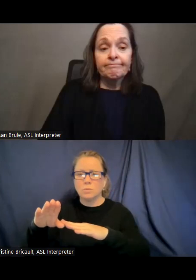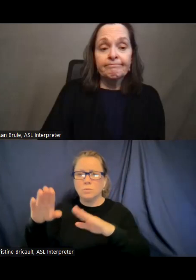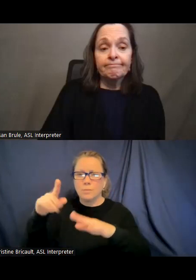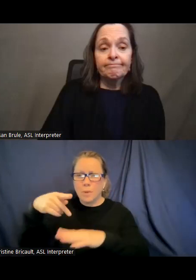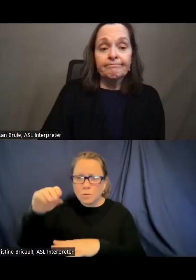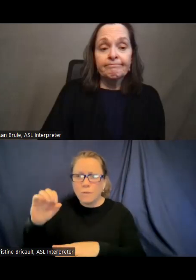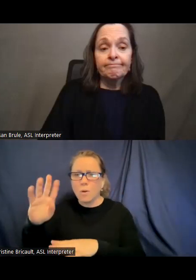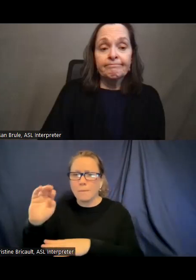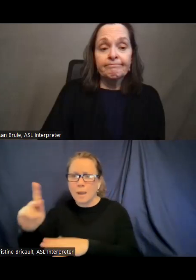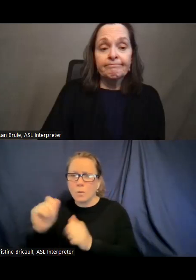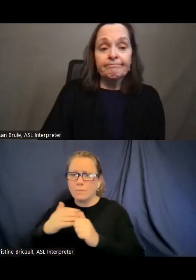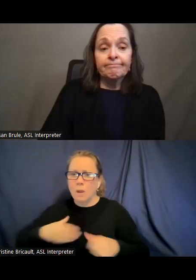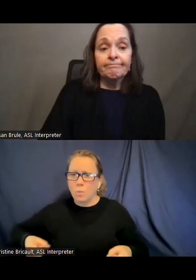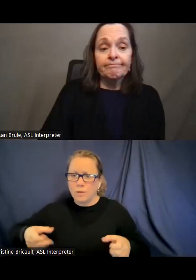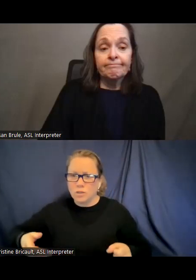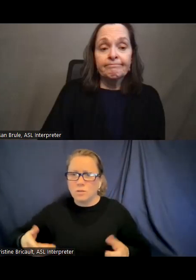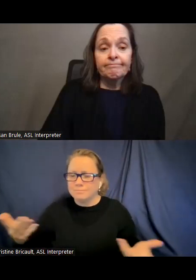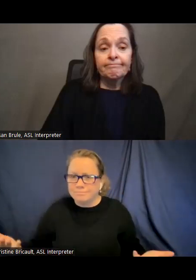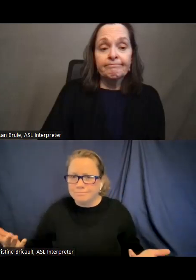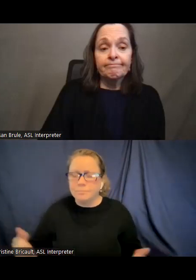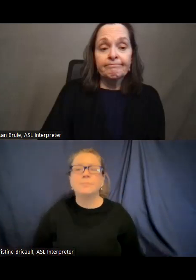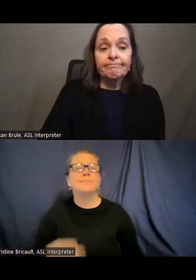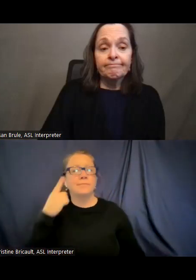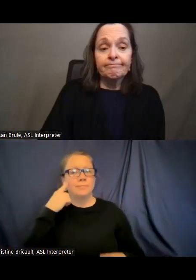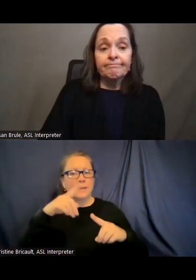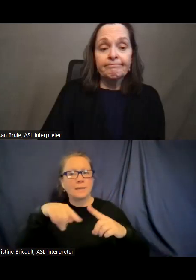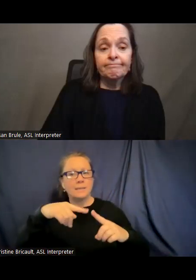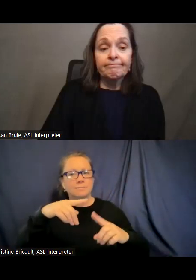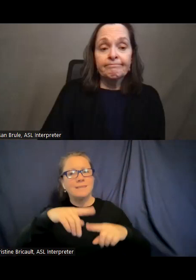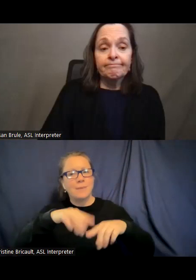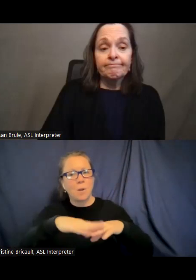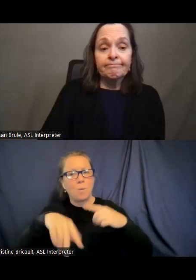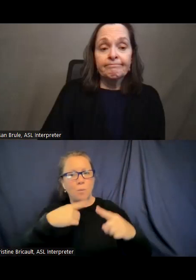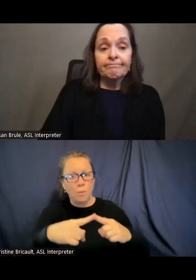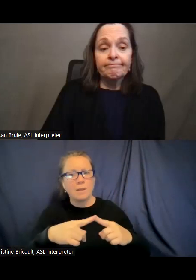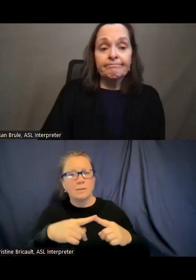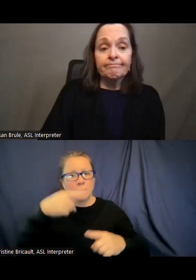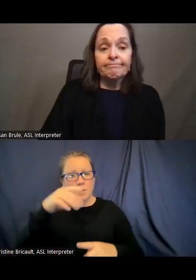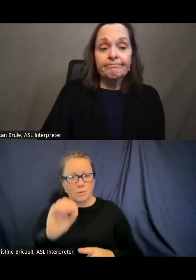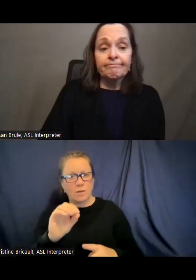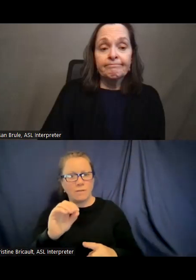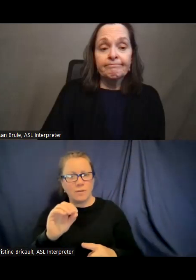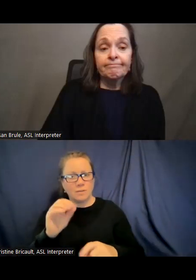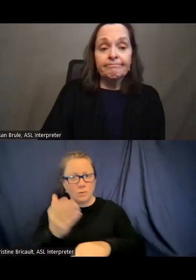Wholly depends on when the post office was last renovated.